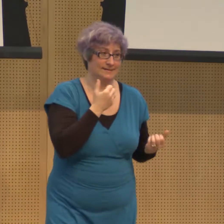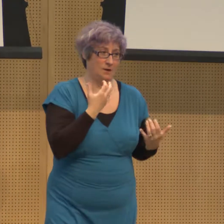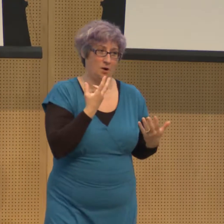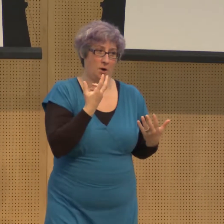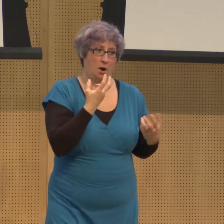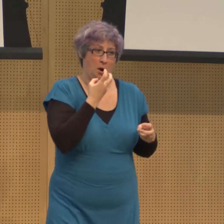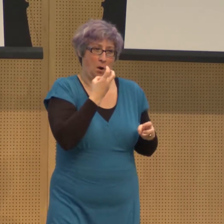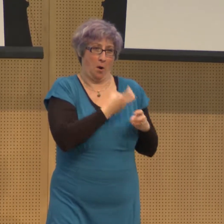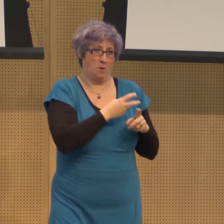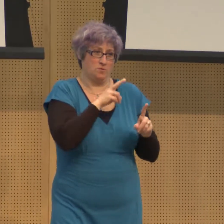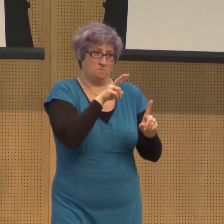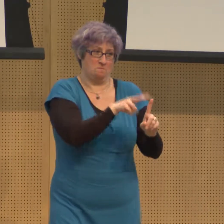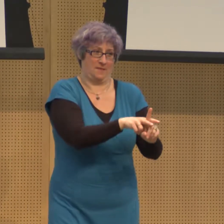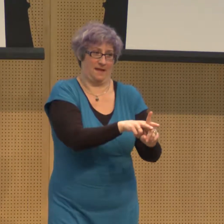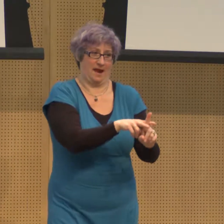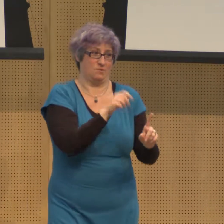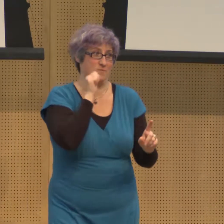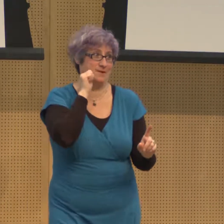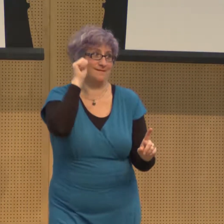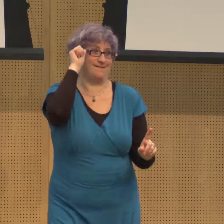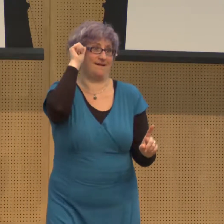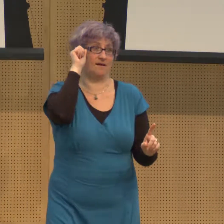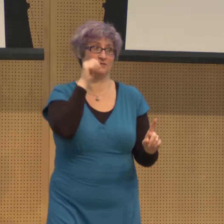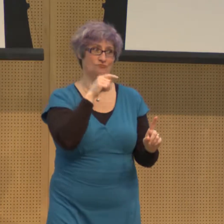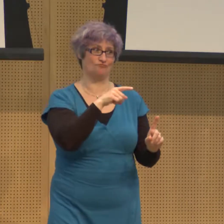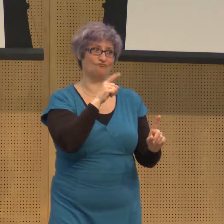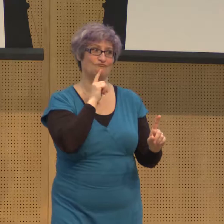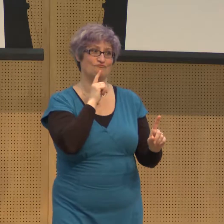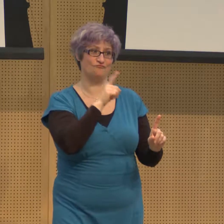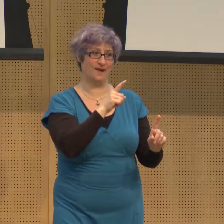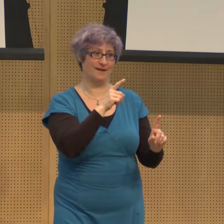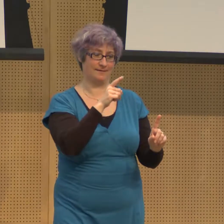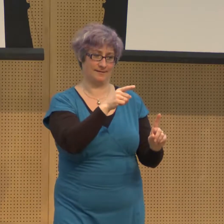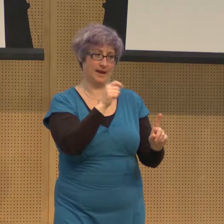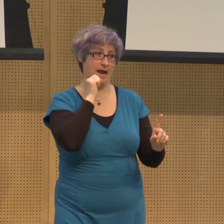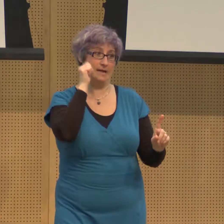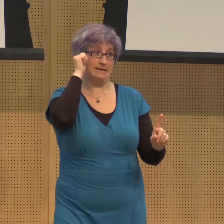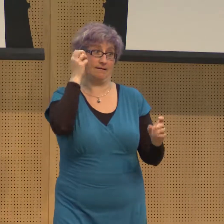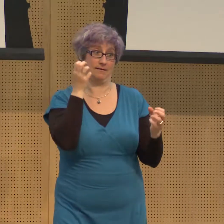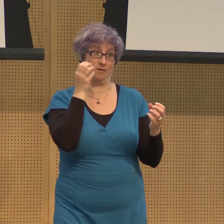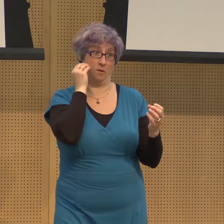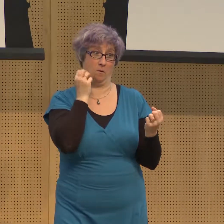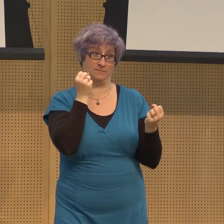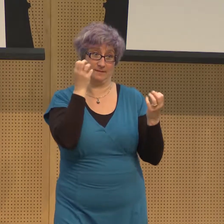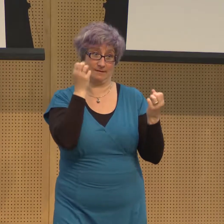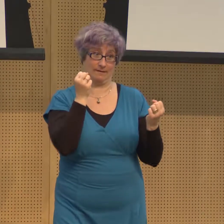Now, baby home sign is hard to apply to adults.